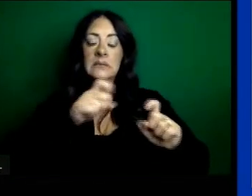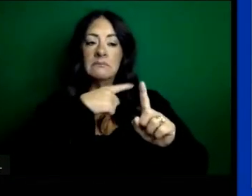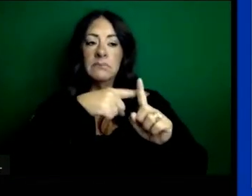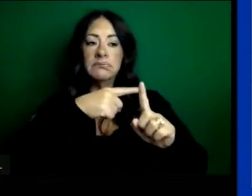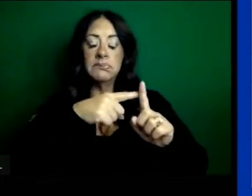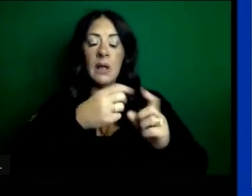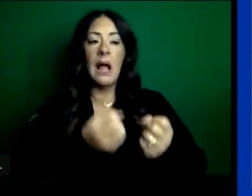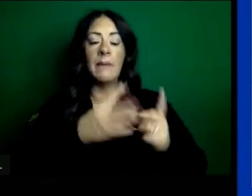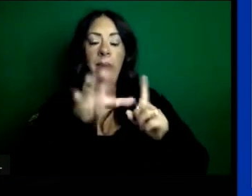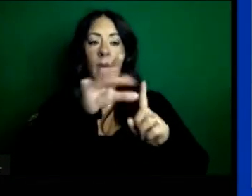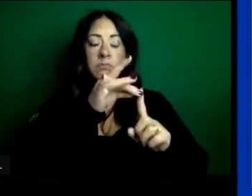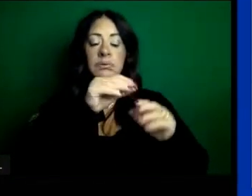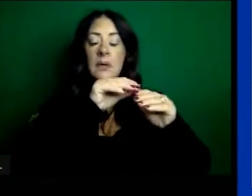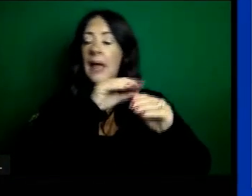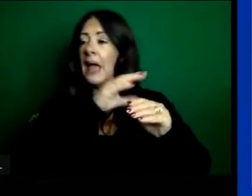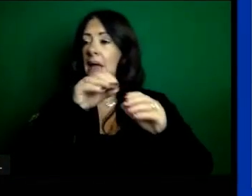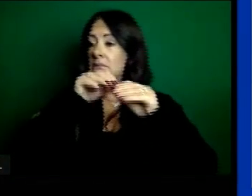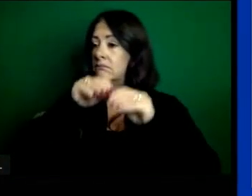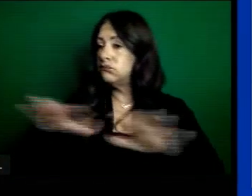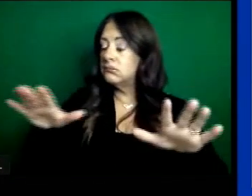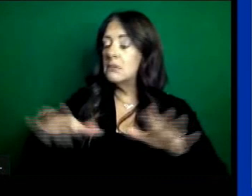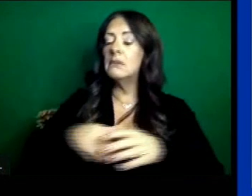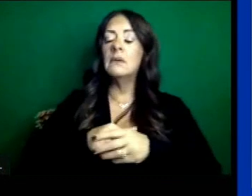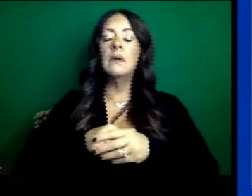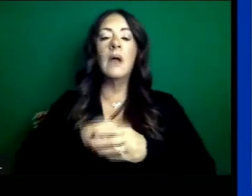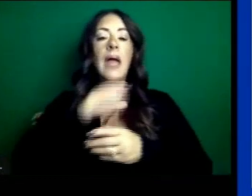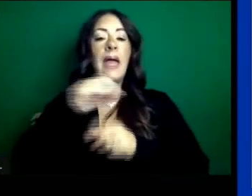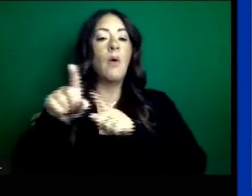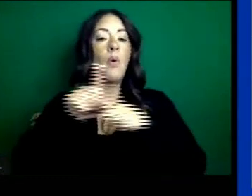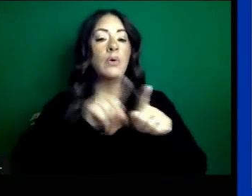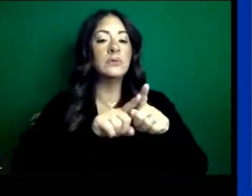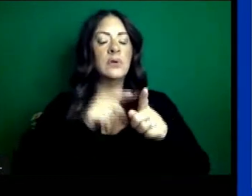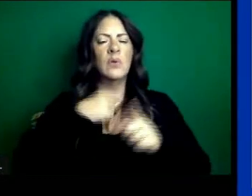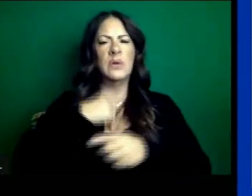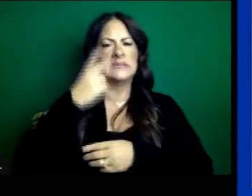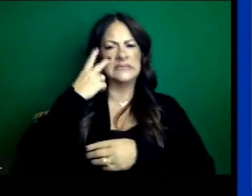CAPACITY. IT'S NOT JUST THE ROUTINE